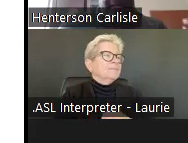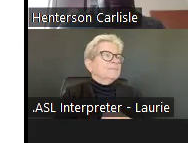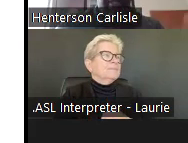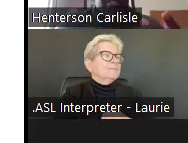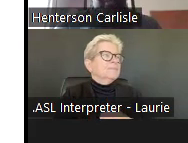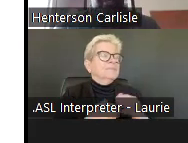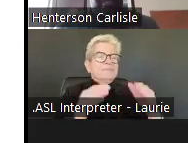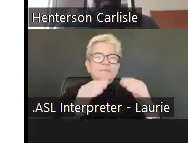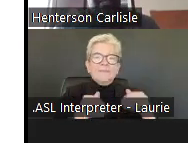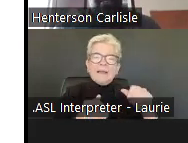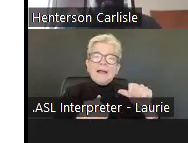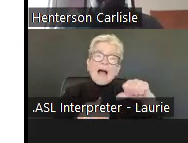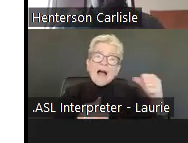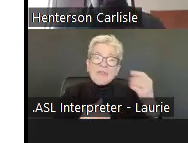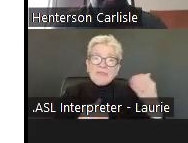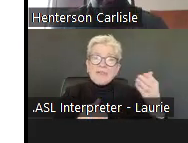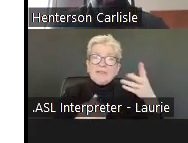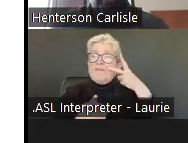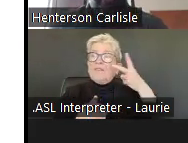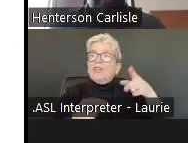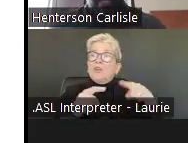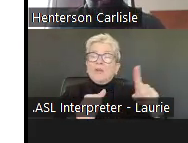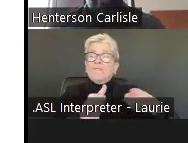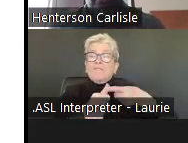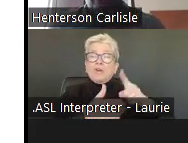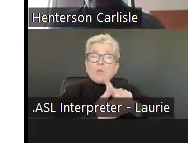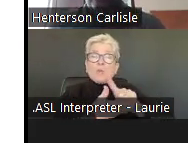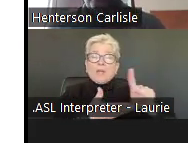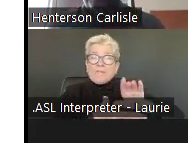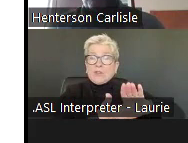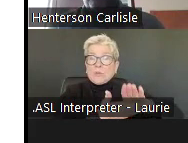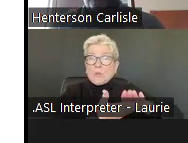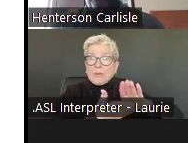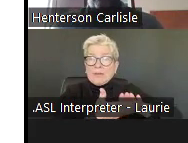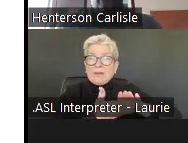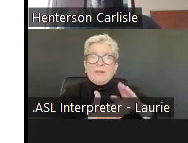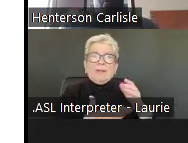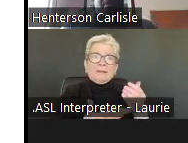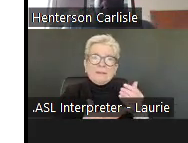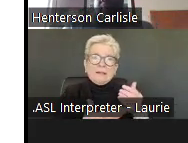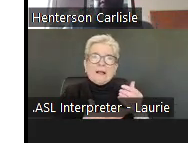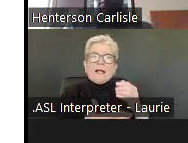Other things we've seen is the first week of school format. So some schools will